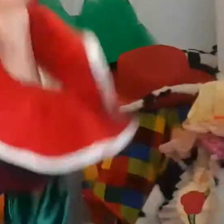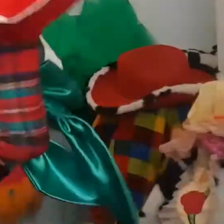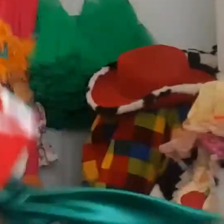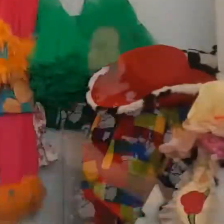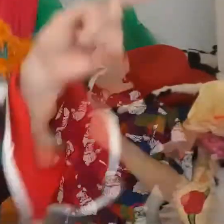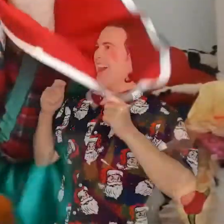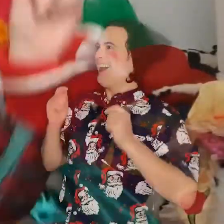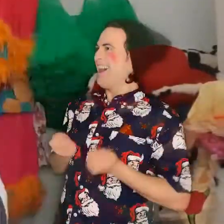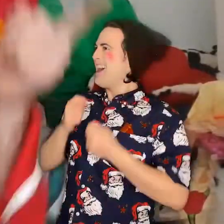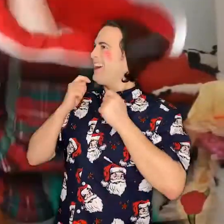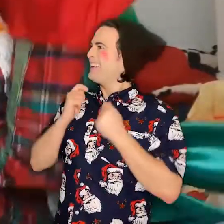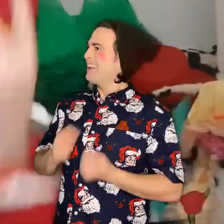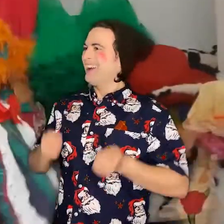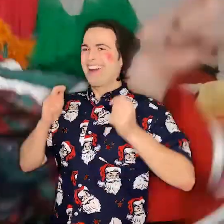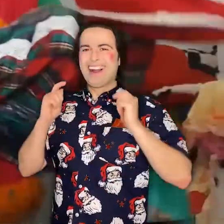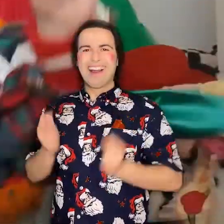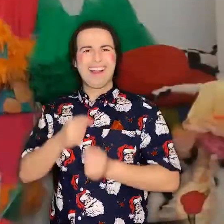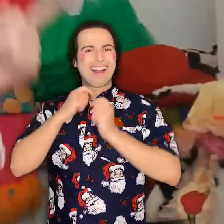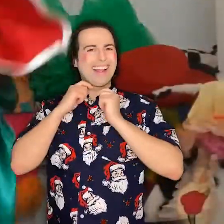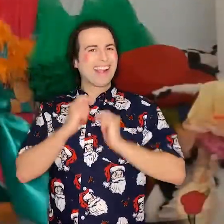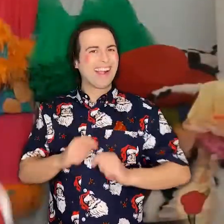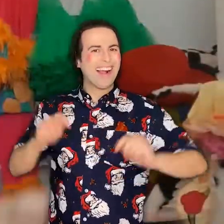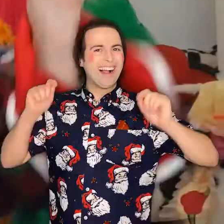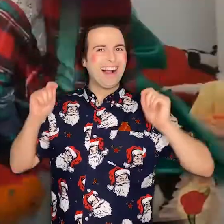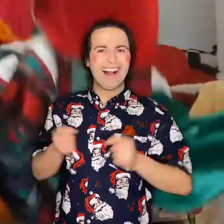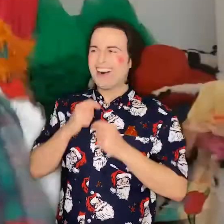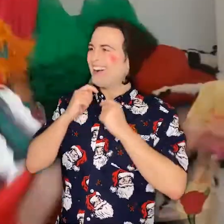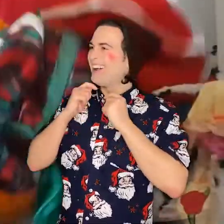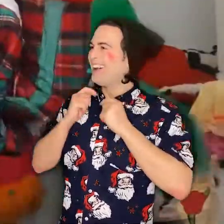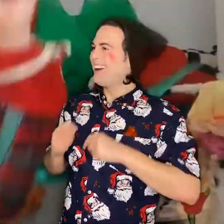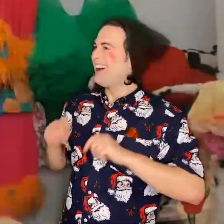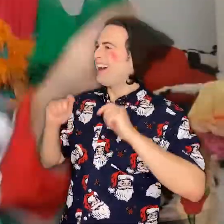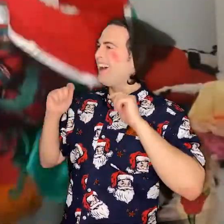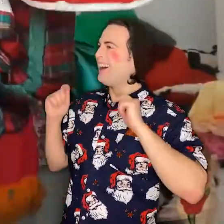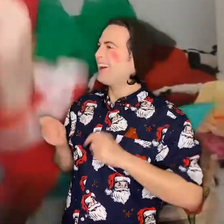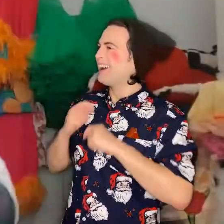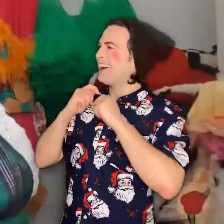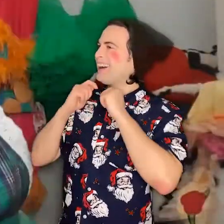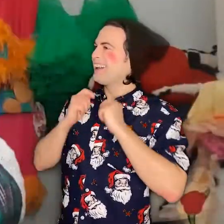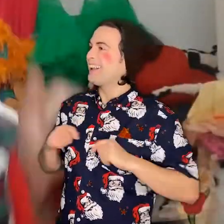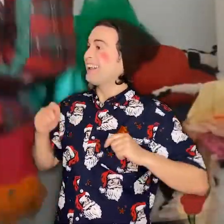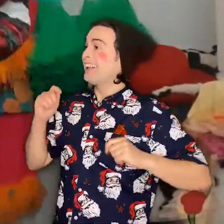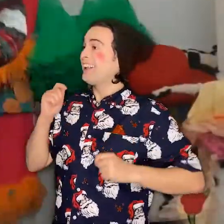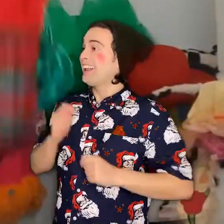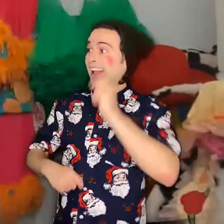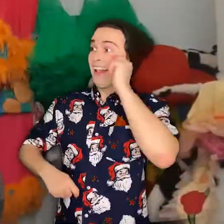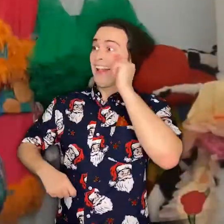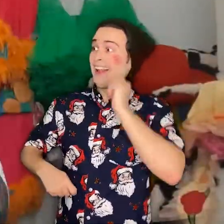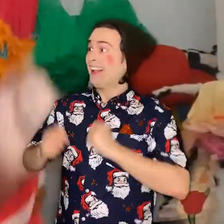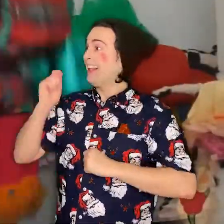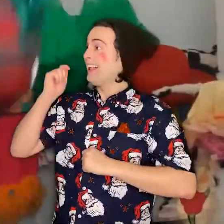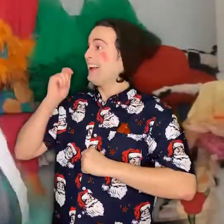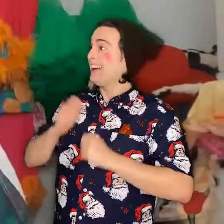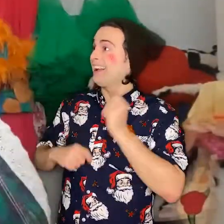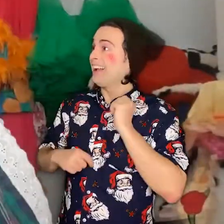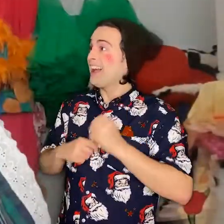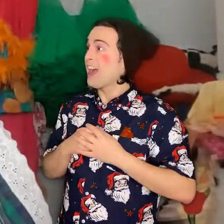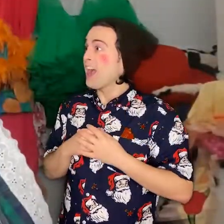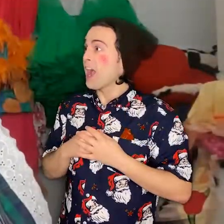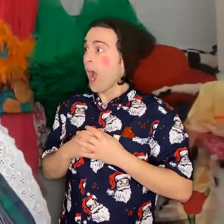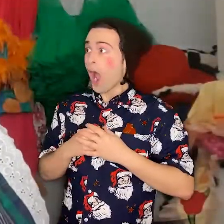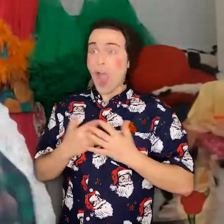Helen - sings The boys of the NYPD choir are singing Galway bay and the bells are ringing out for Christmas DAY!